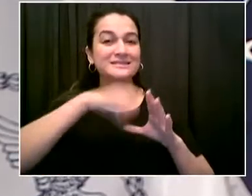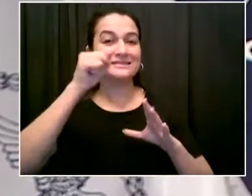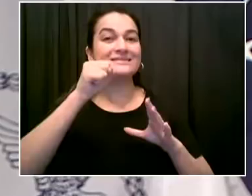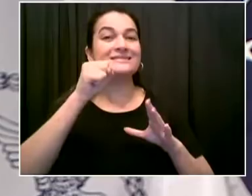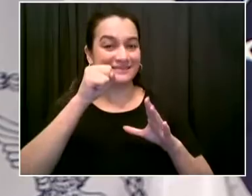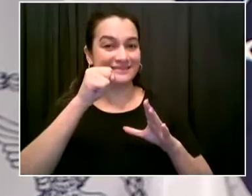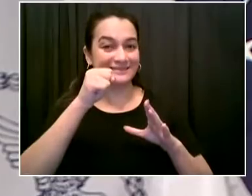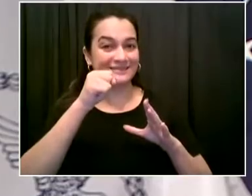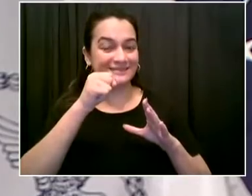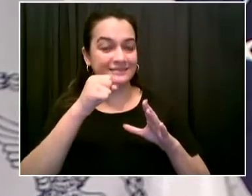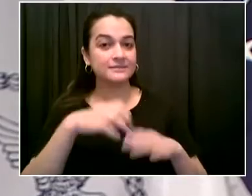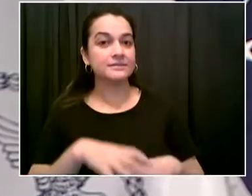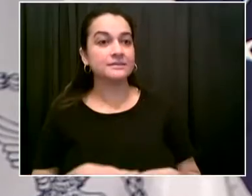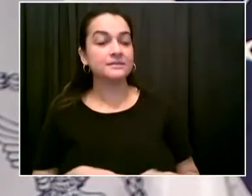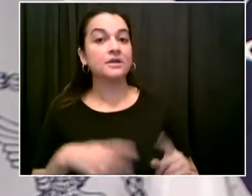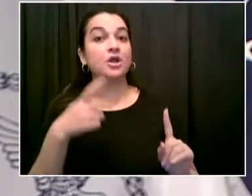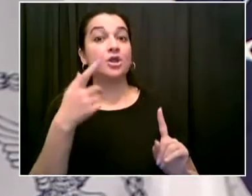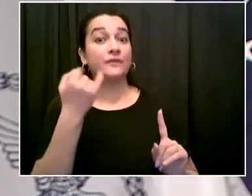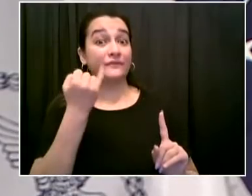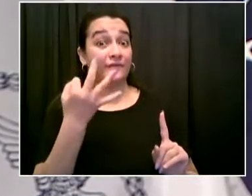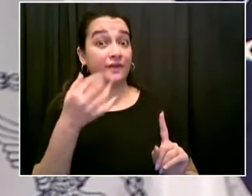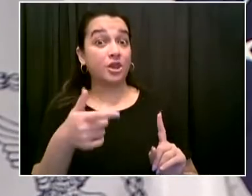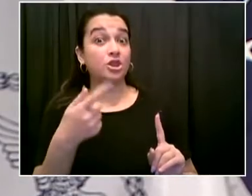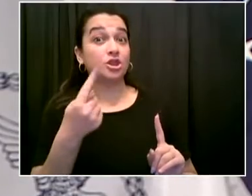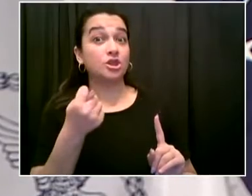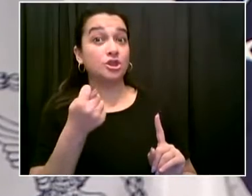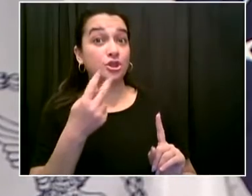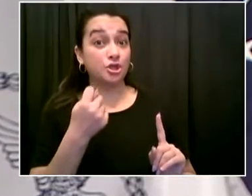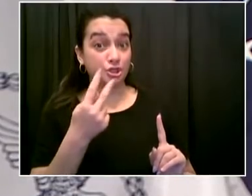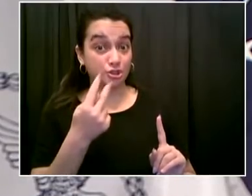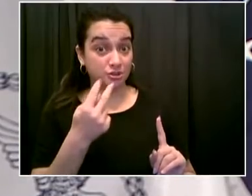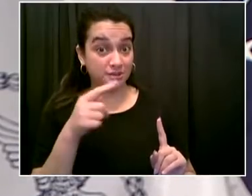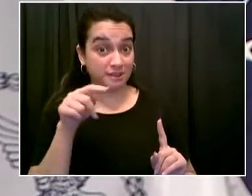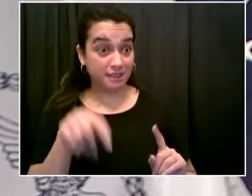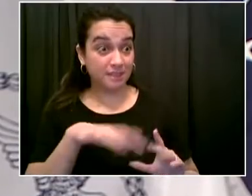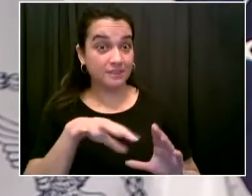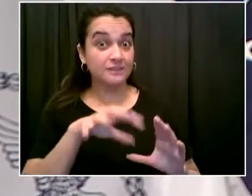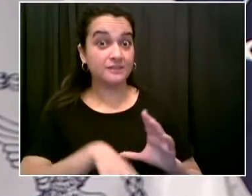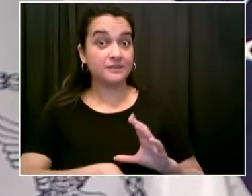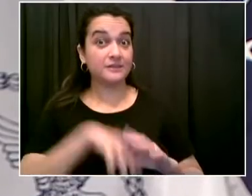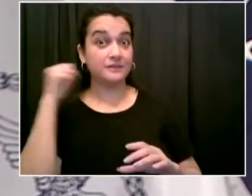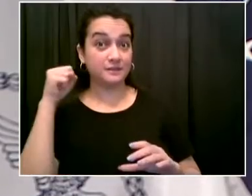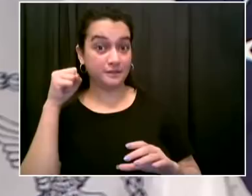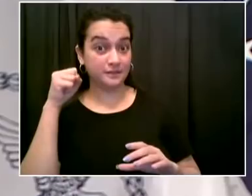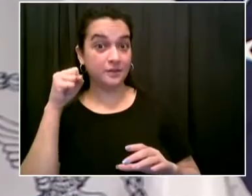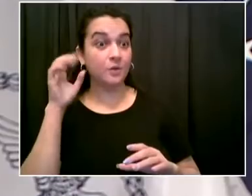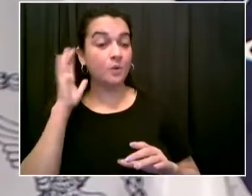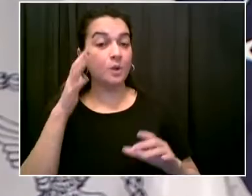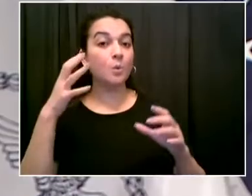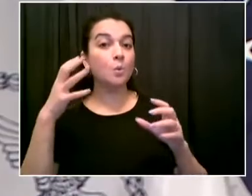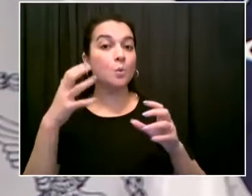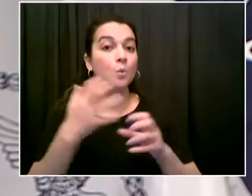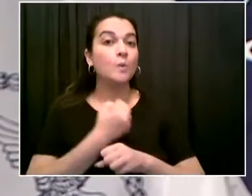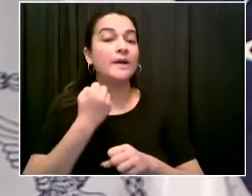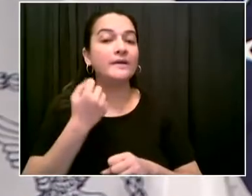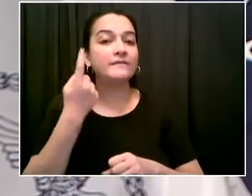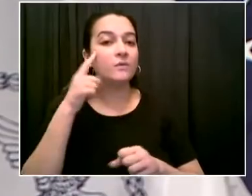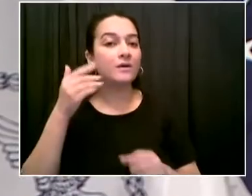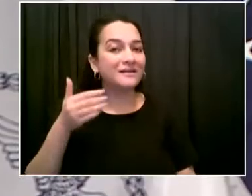IS VERY EXTCIED BOAUT. T HERAFFLE ON